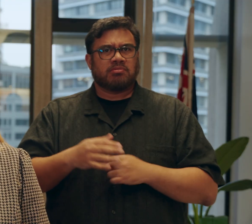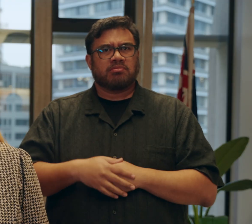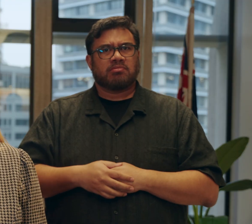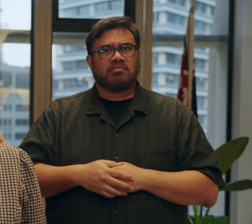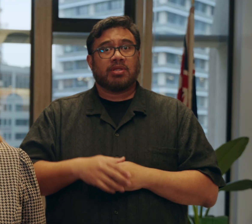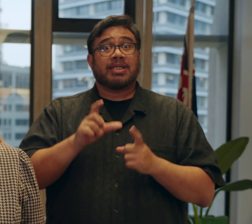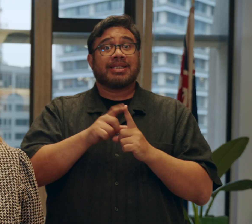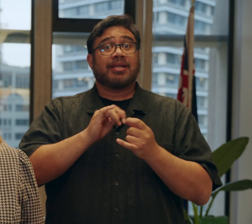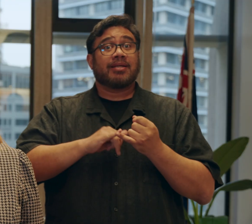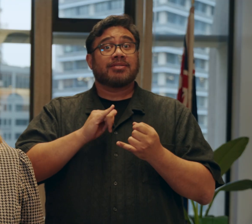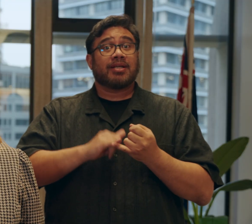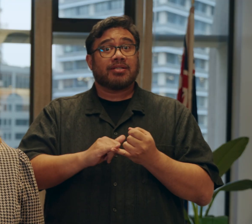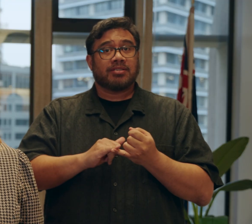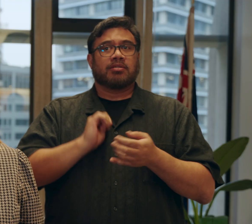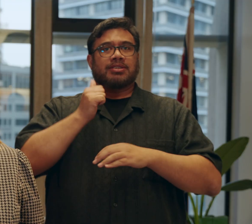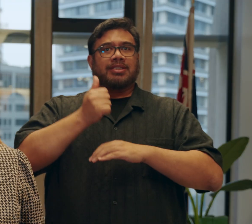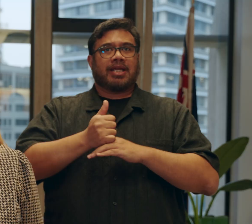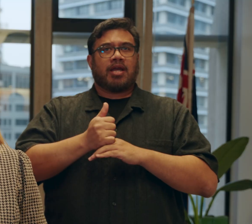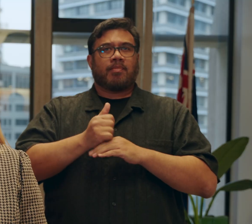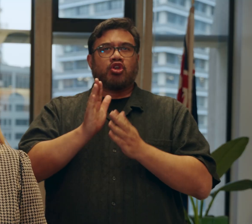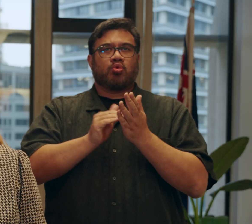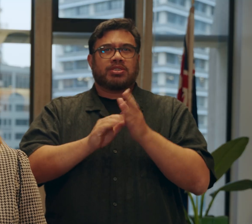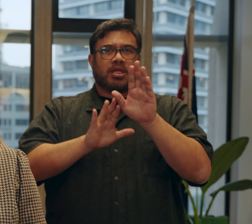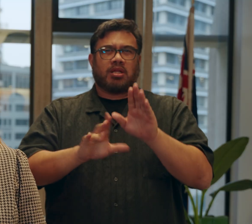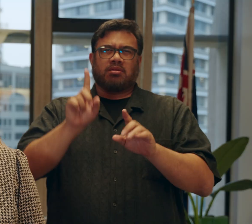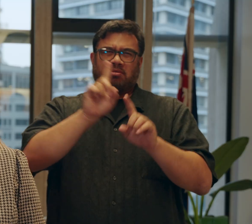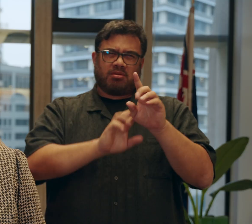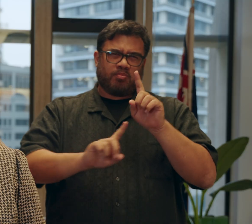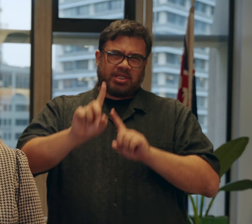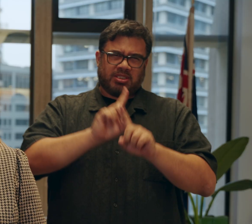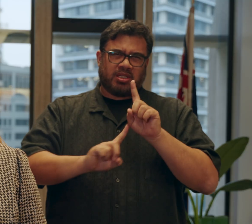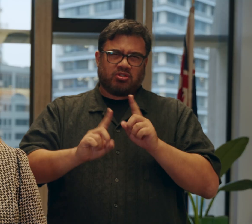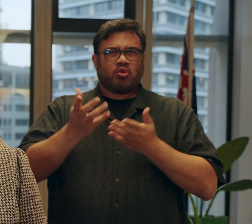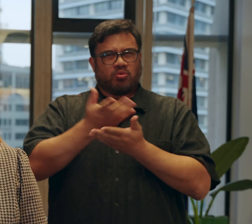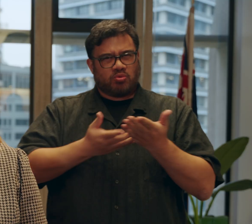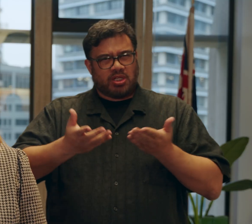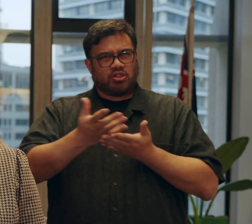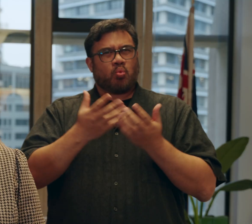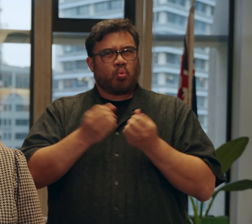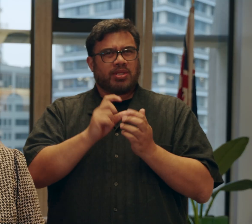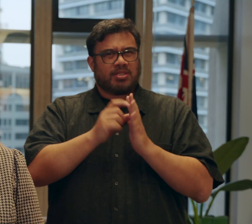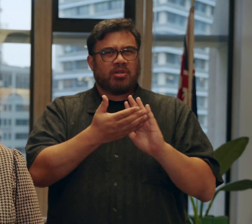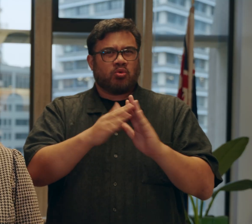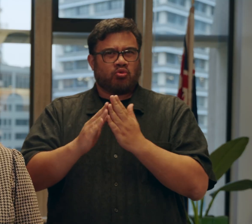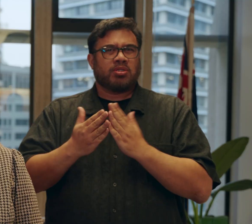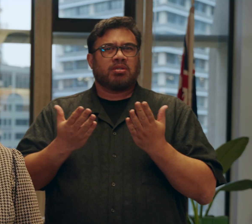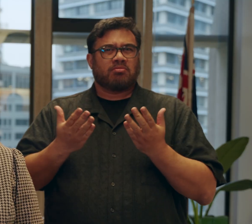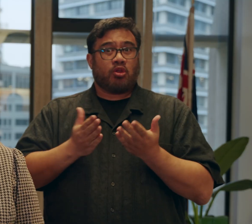DSS then ran a nationwide community consultation with the disability community.